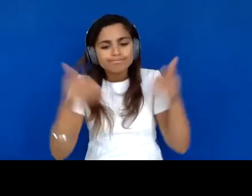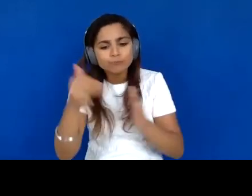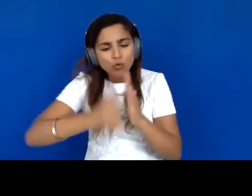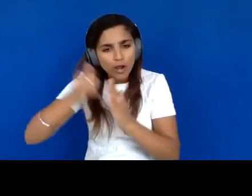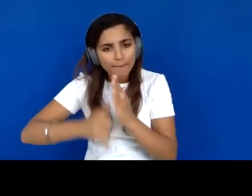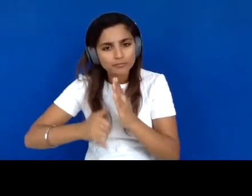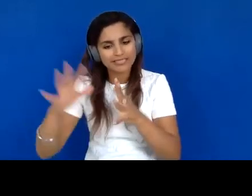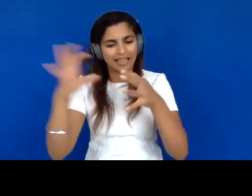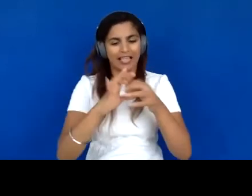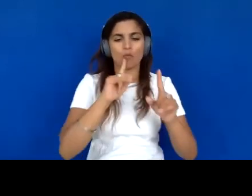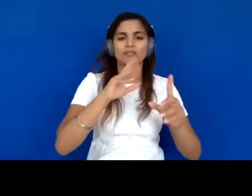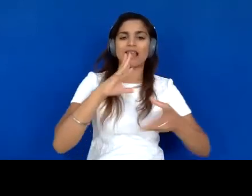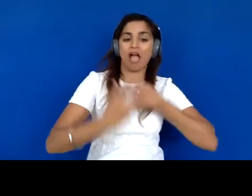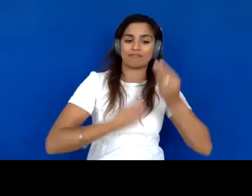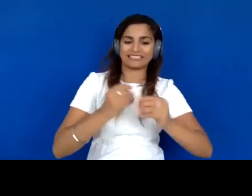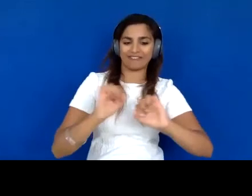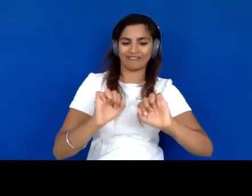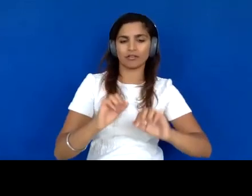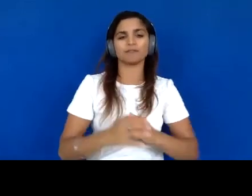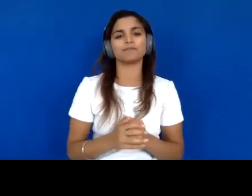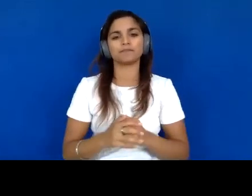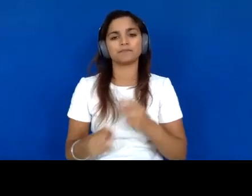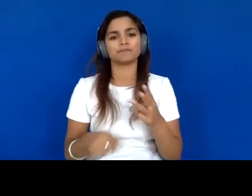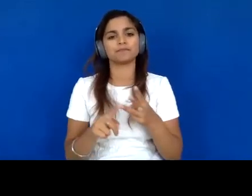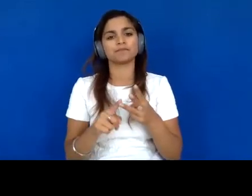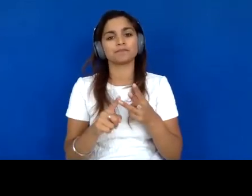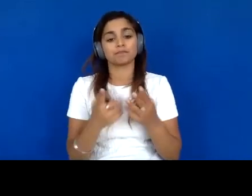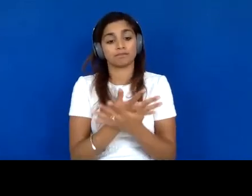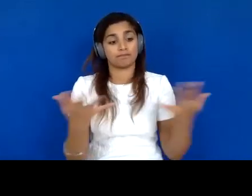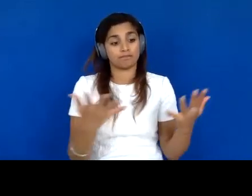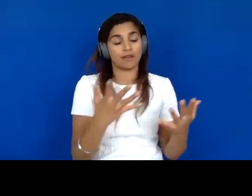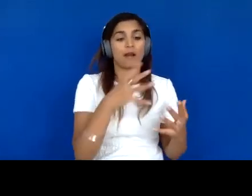and the number of males and female quoted experts or company representation